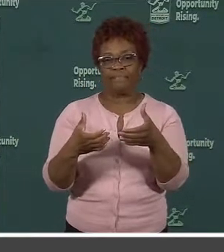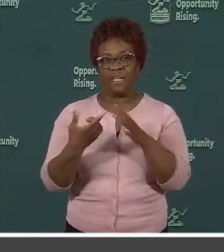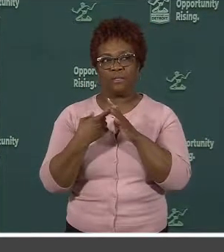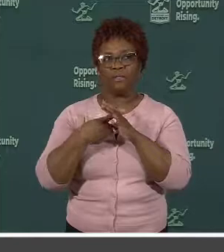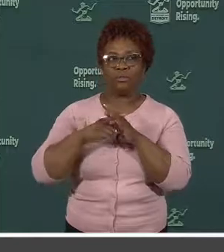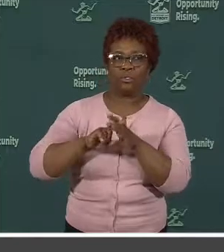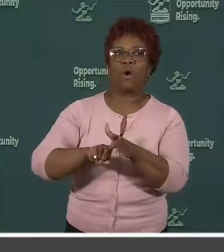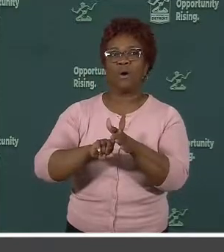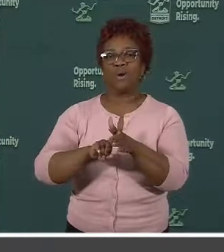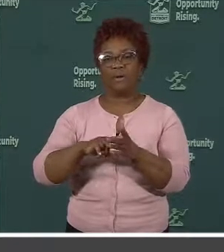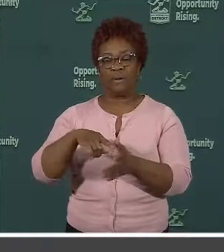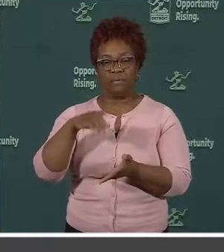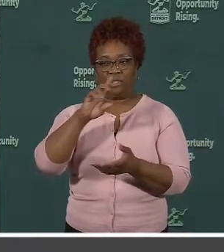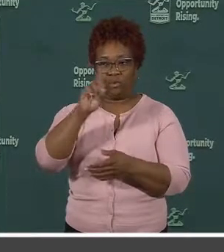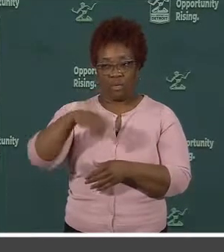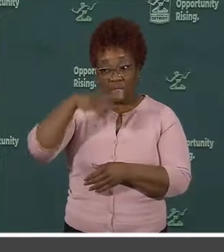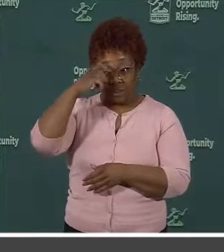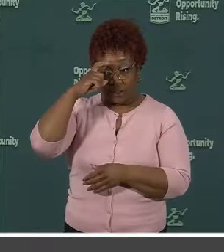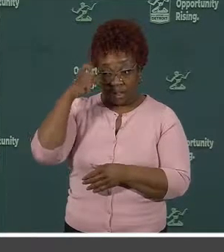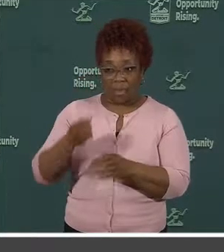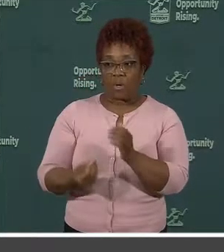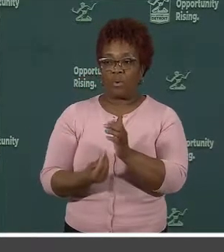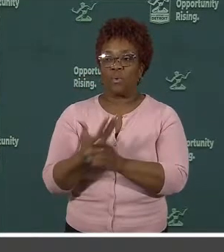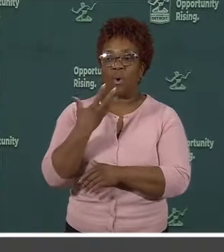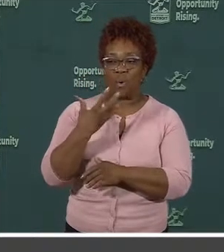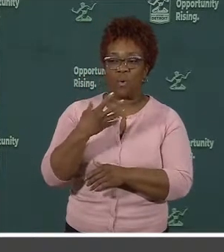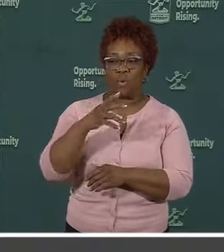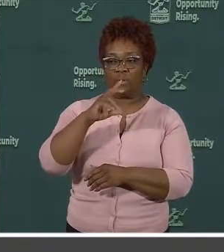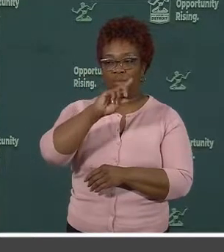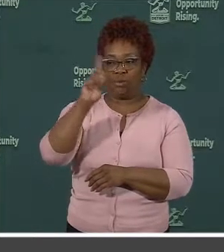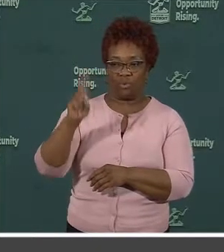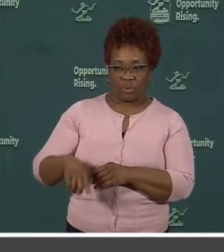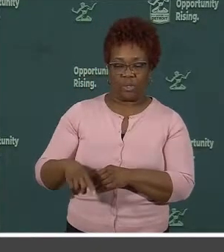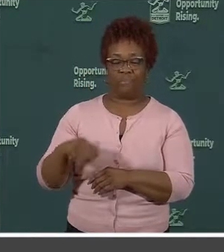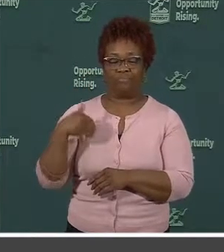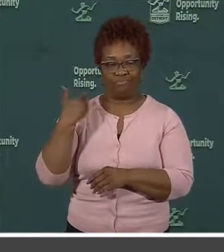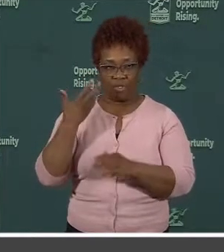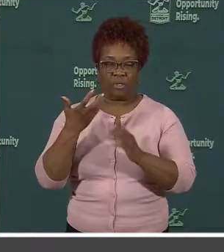YOUNG PEOPLE ARE EMPLOYED EVERY SUMMER IN THIS CITY AND YOU CAN